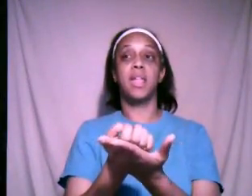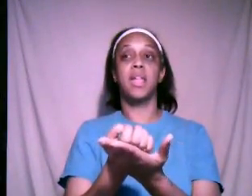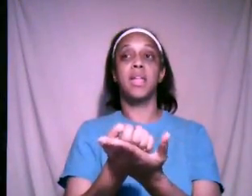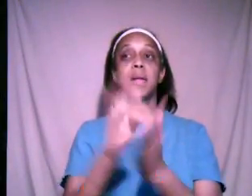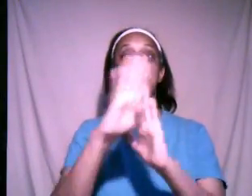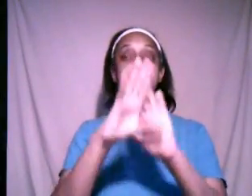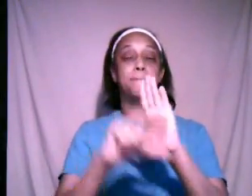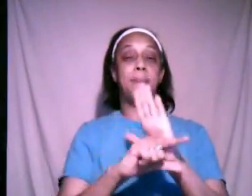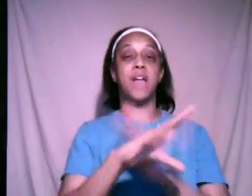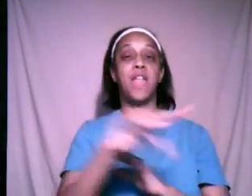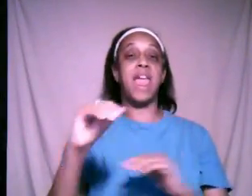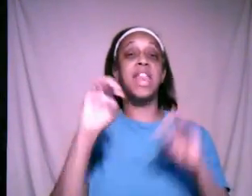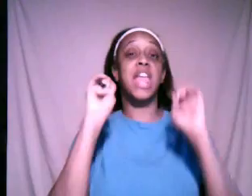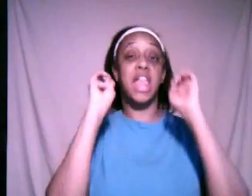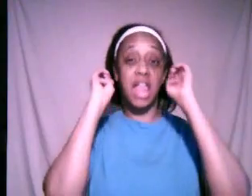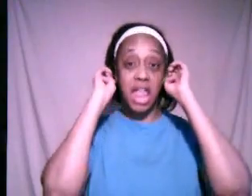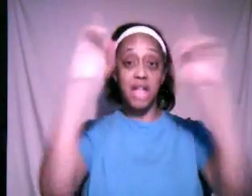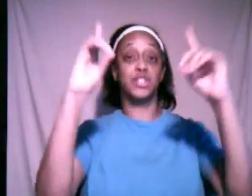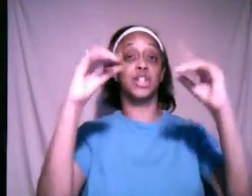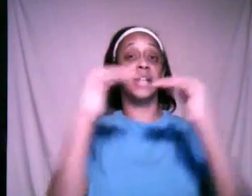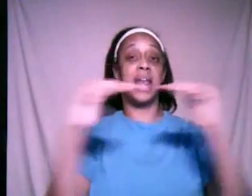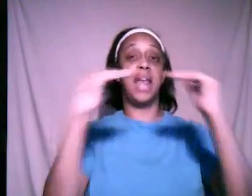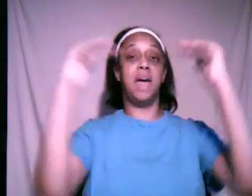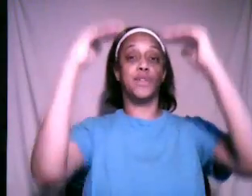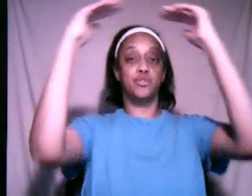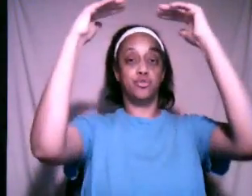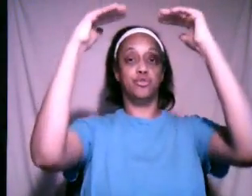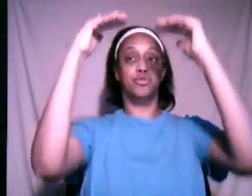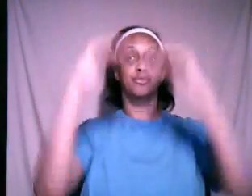backgrounds and education levels.